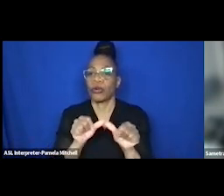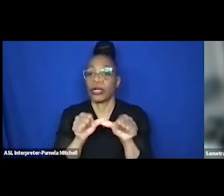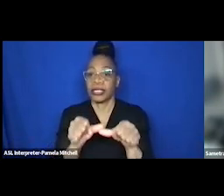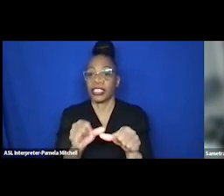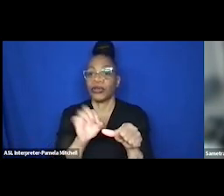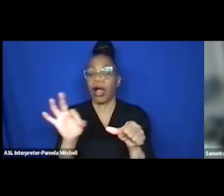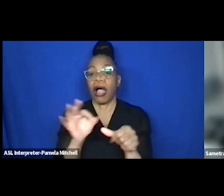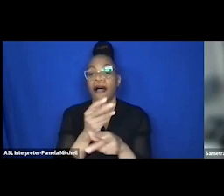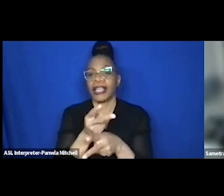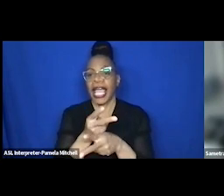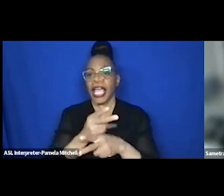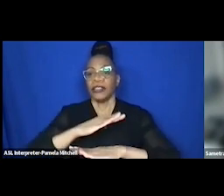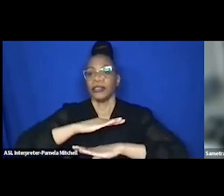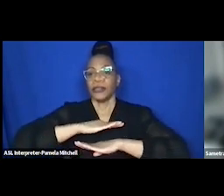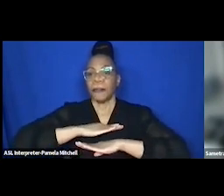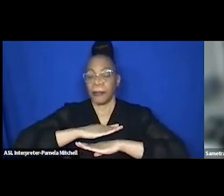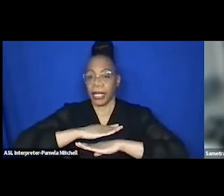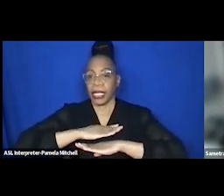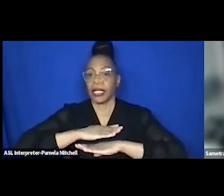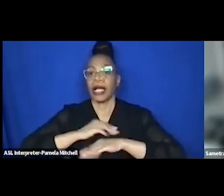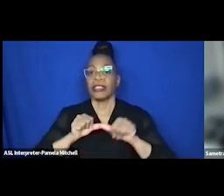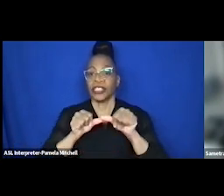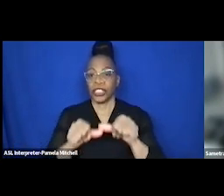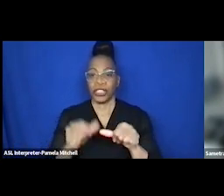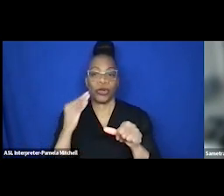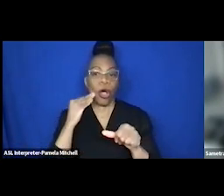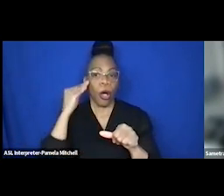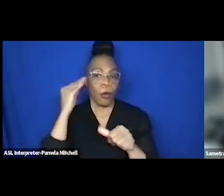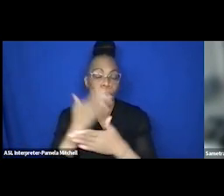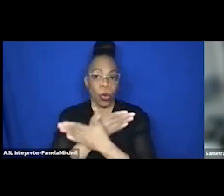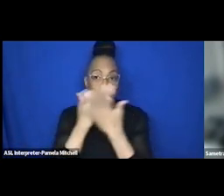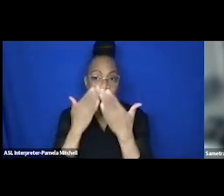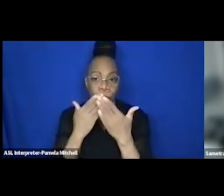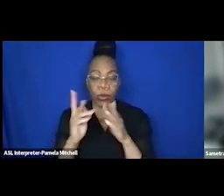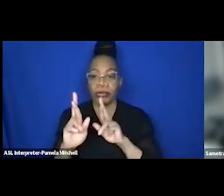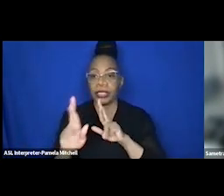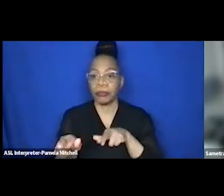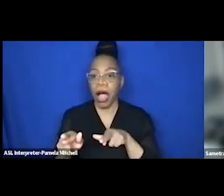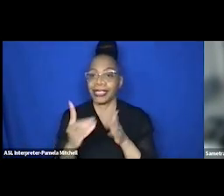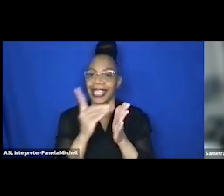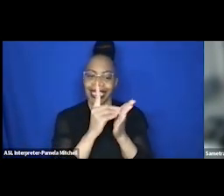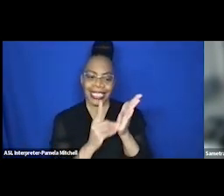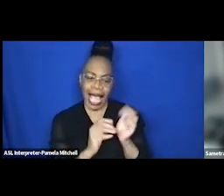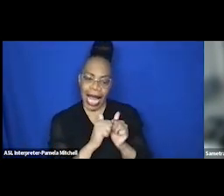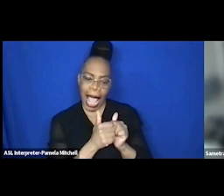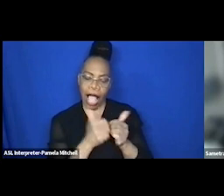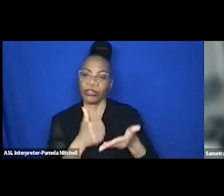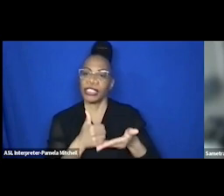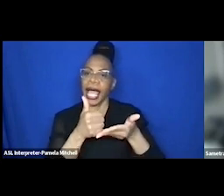you know, in terms of their local homeless response. And they designed these system performance measures to help CoCs be able to assess their current efforts